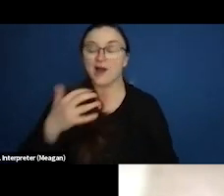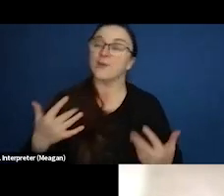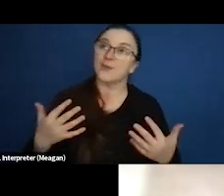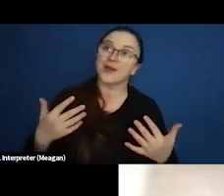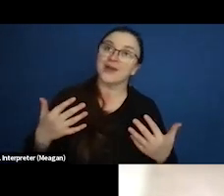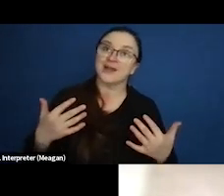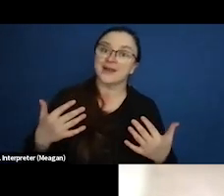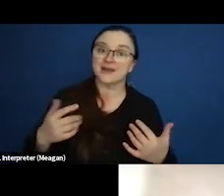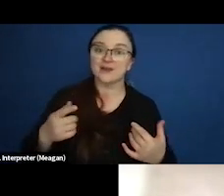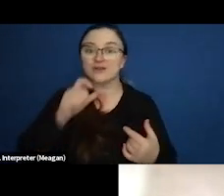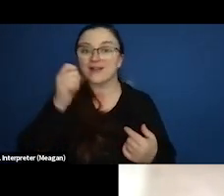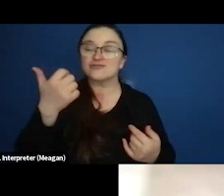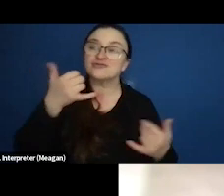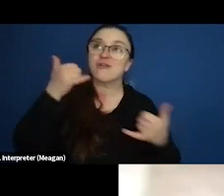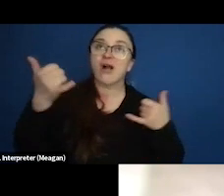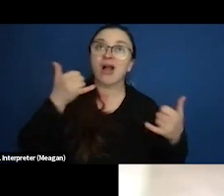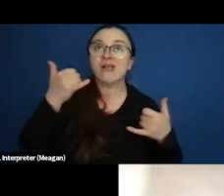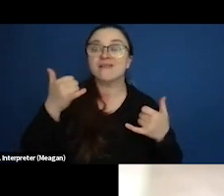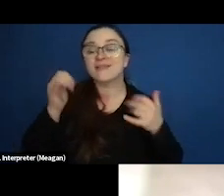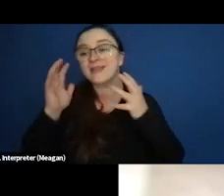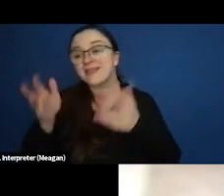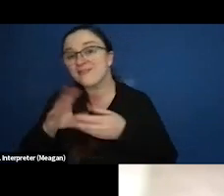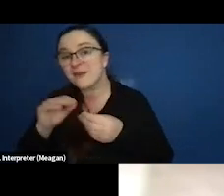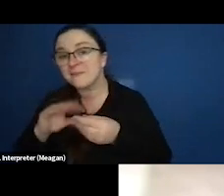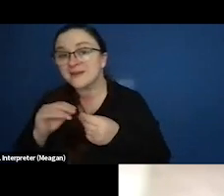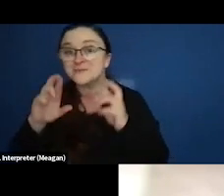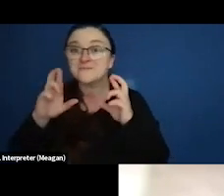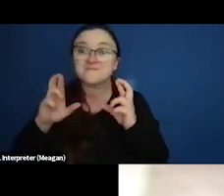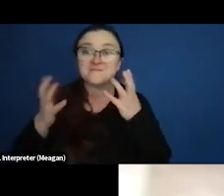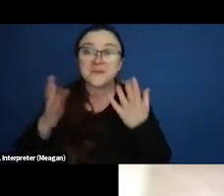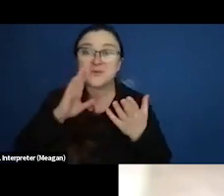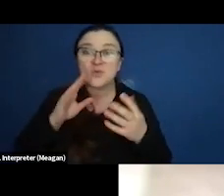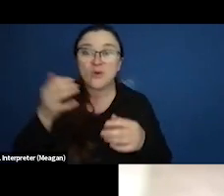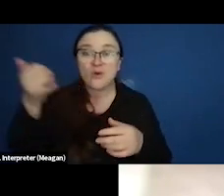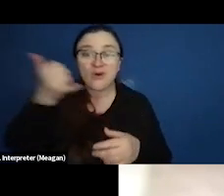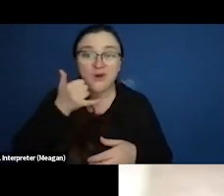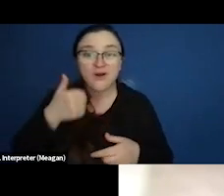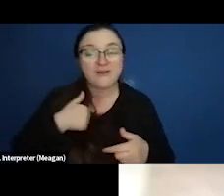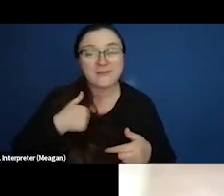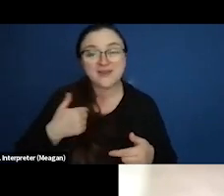You're not just calling and leaving it up to them to return a phone call, like you are going into the community.